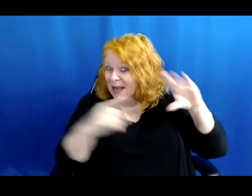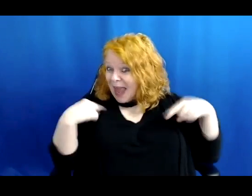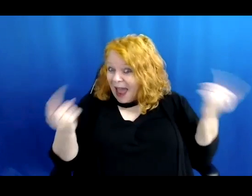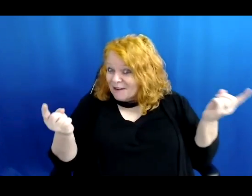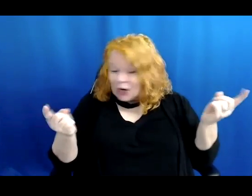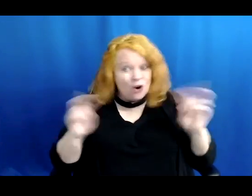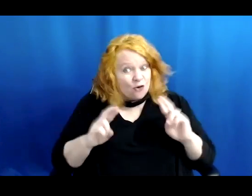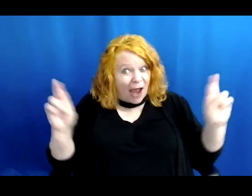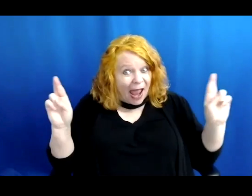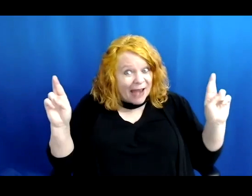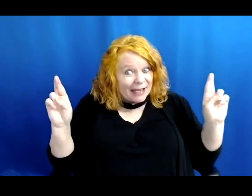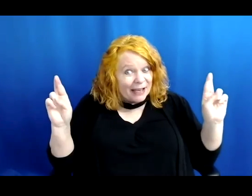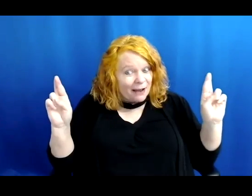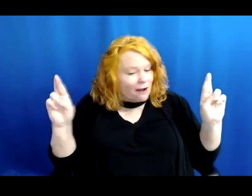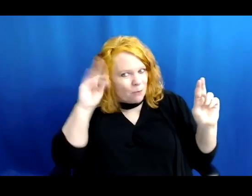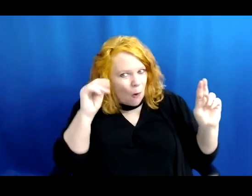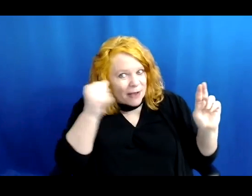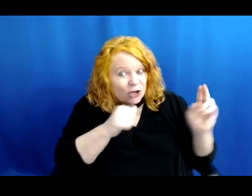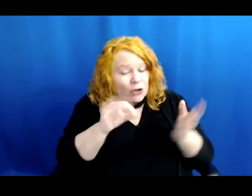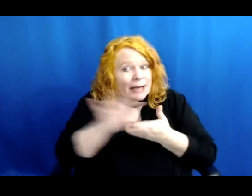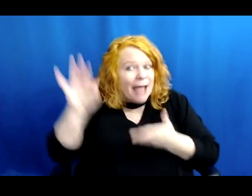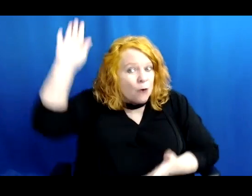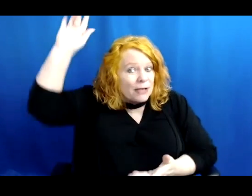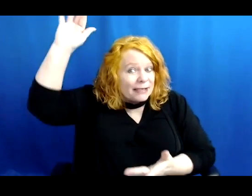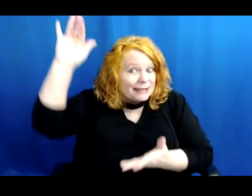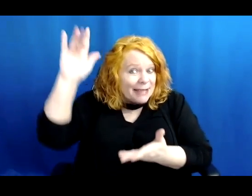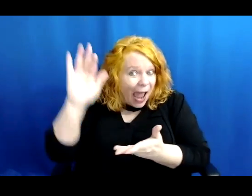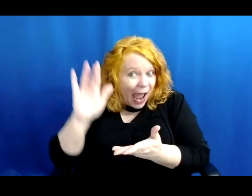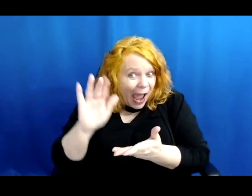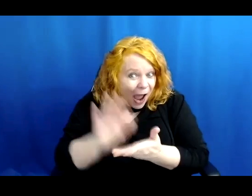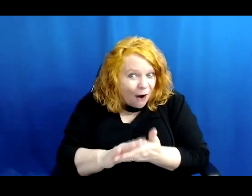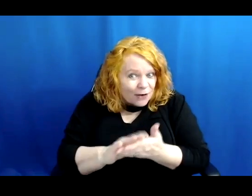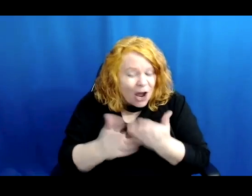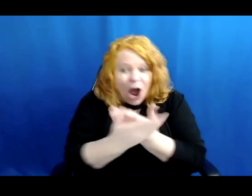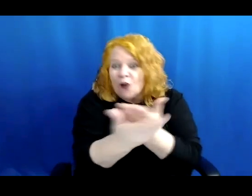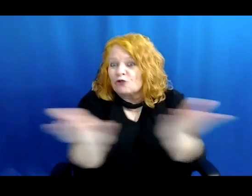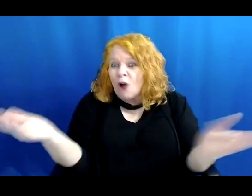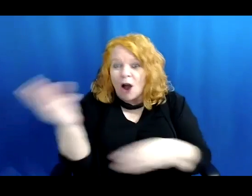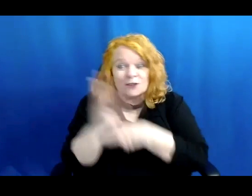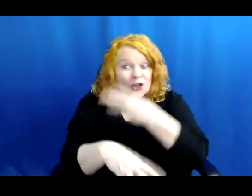Boys and girls, count me down across the world, from the United Kingdom to America.